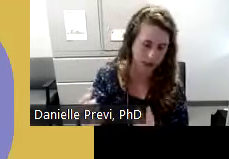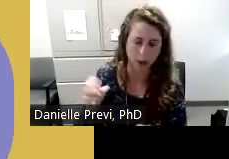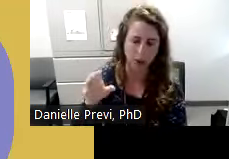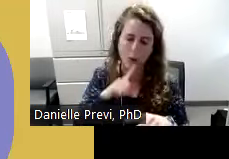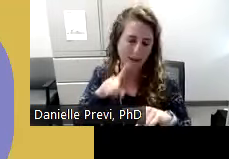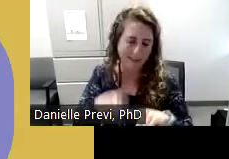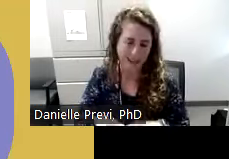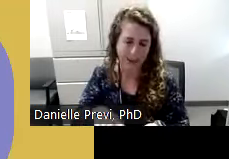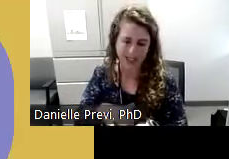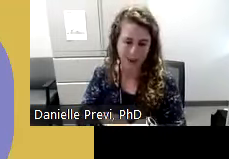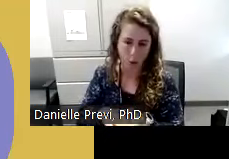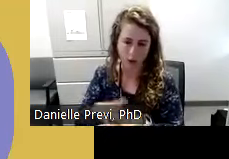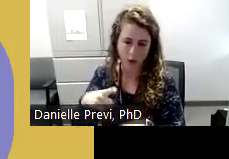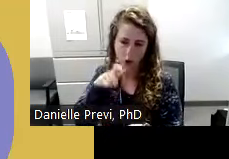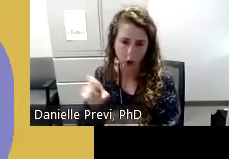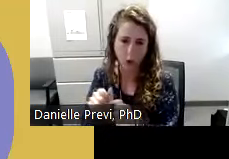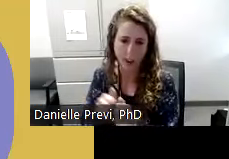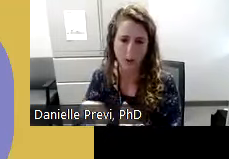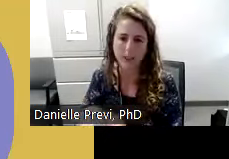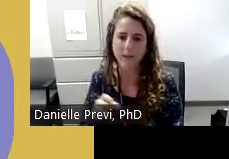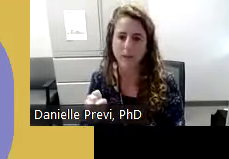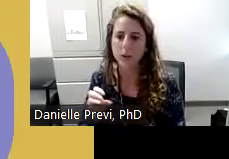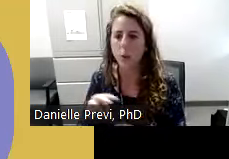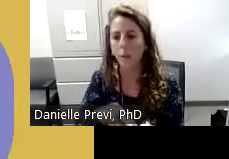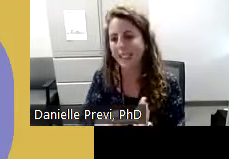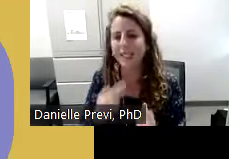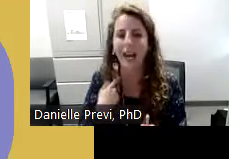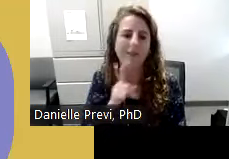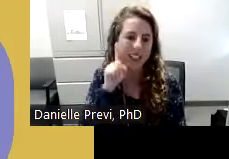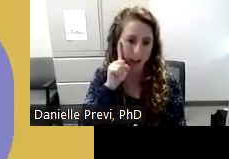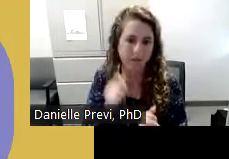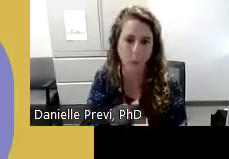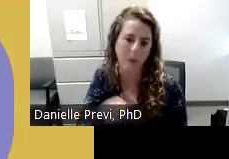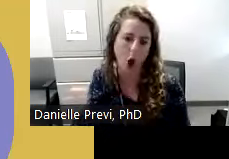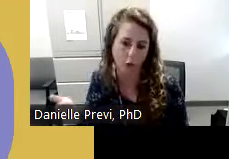instead of deafplus, it really depends on the context that you're working in. So essentially,